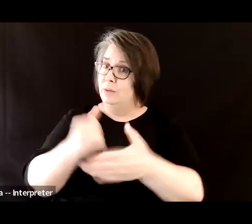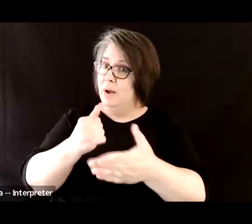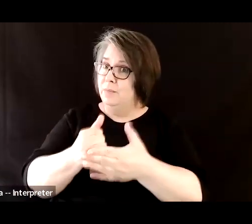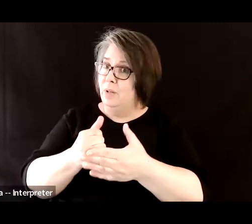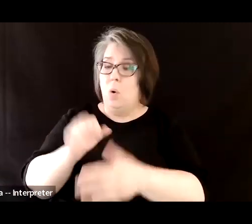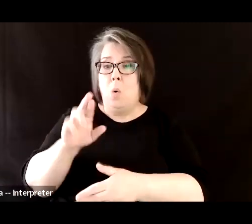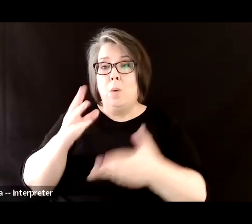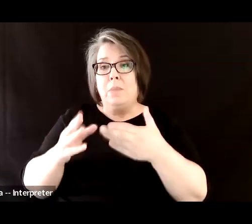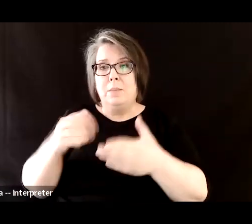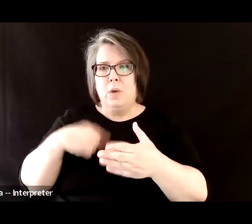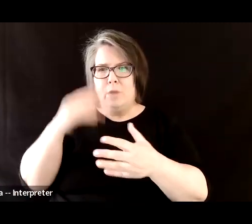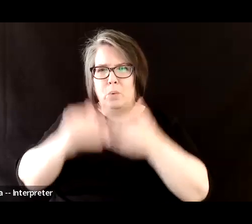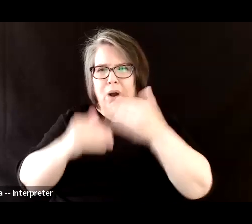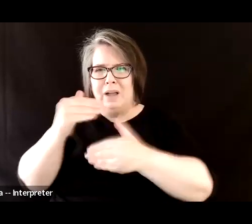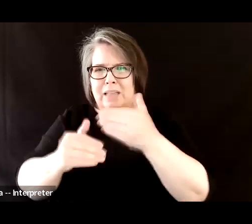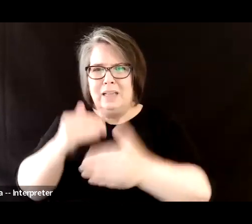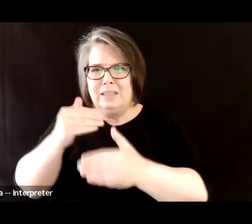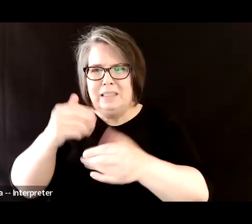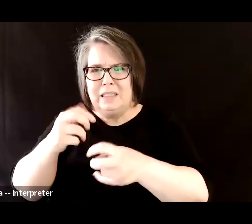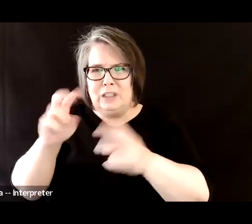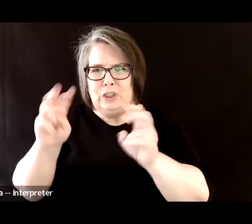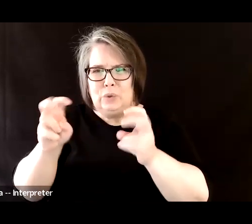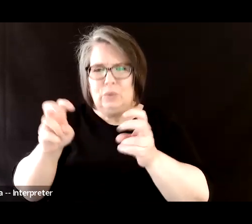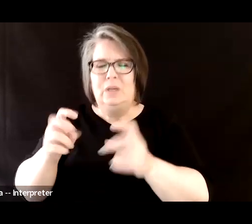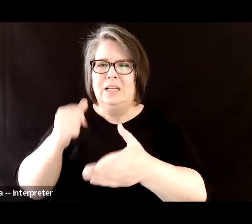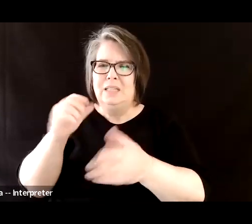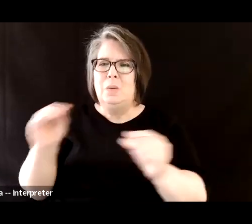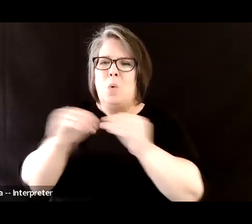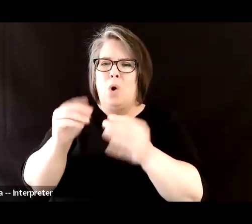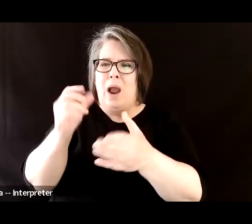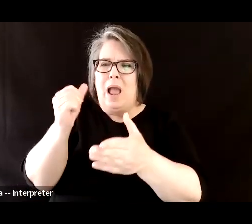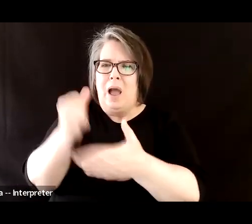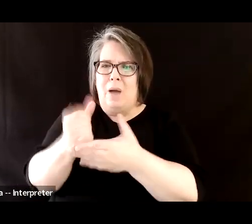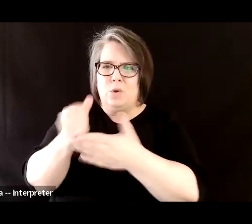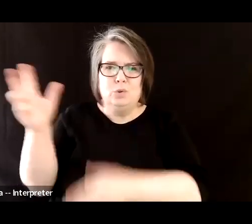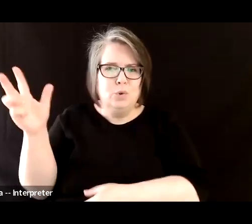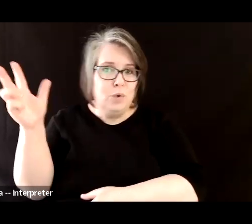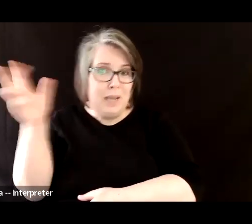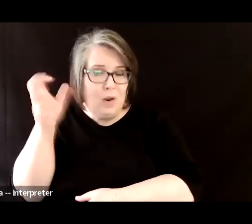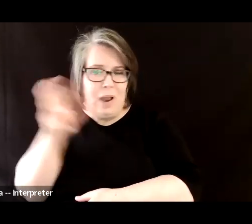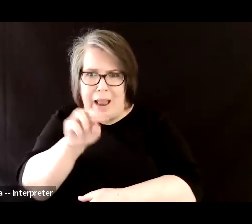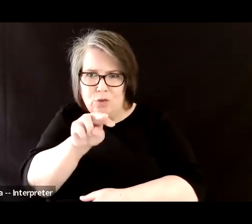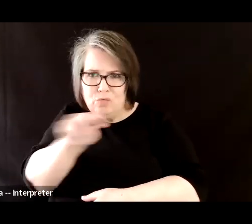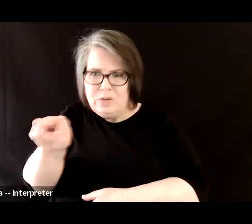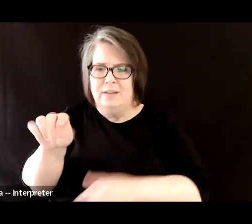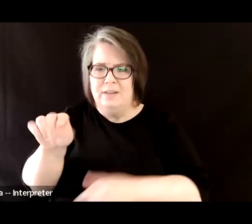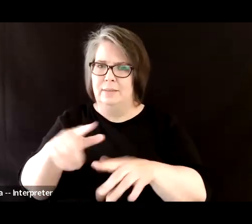Maybe you have a processing issue and it's more helpful to be able to read and listen to what you are watching.